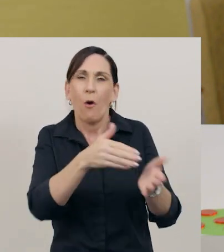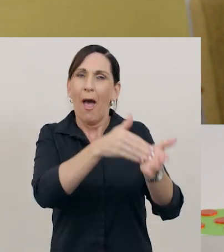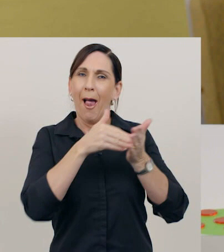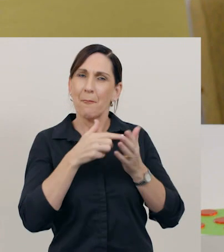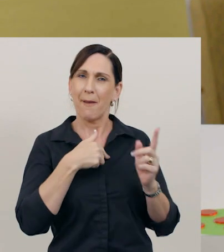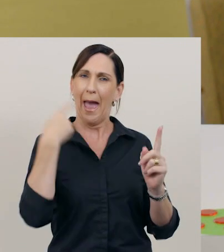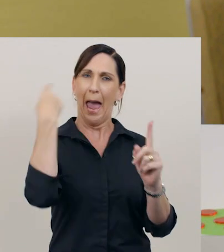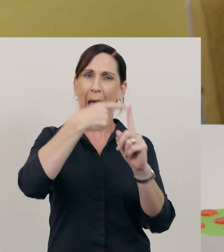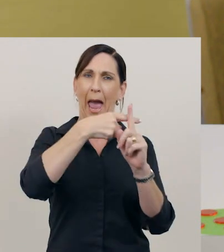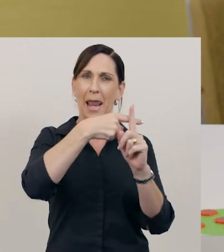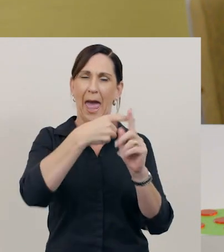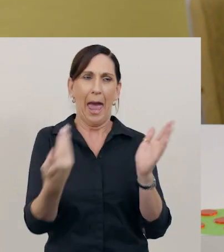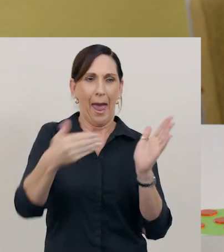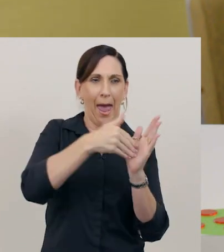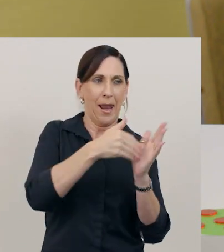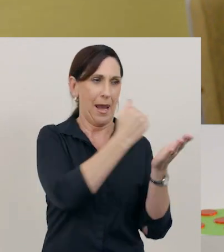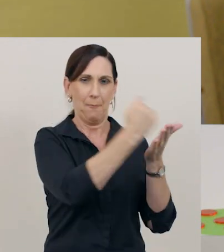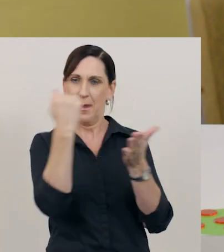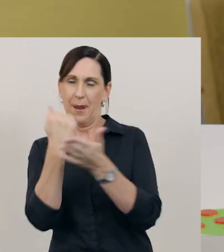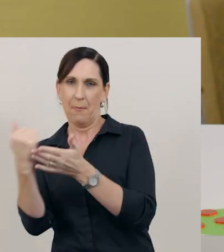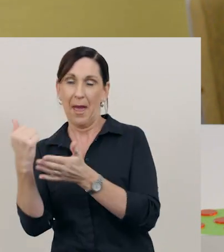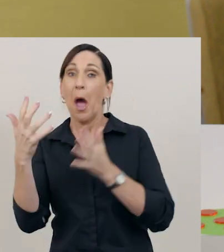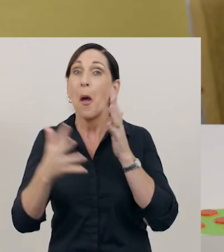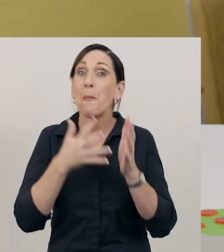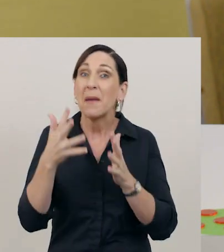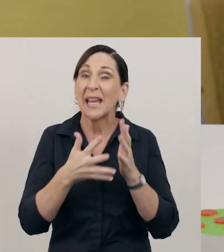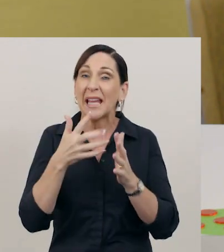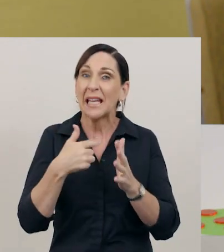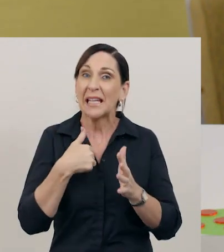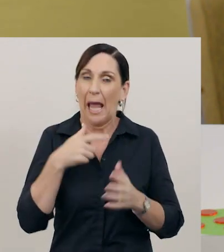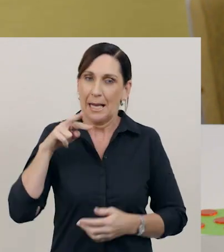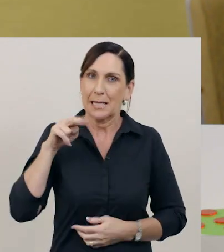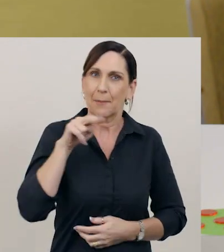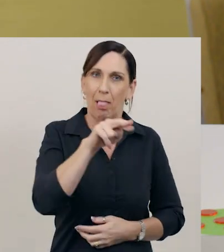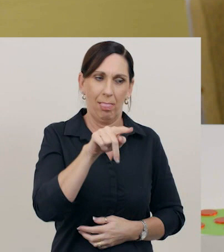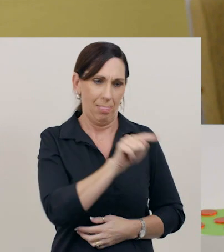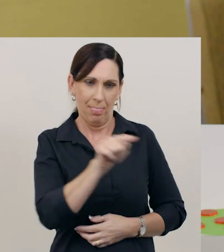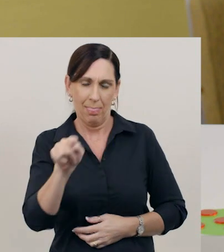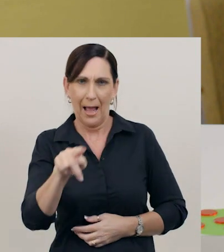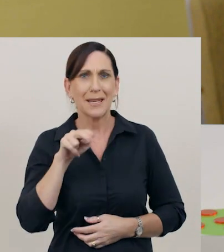This strategy is called ‘using doubles’. Using doubles is a very efficient strategy,